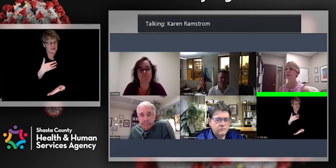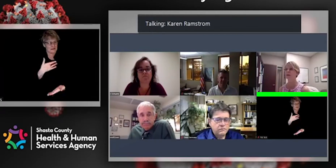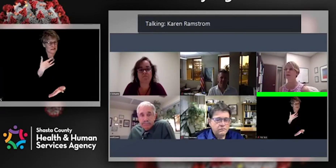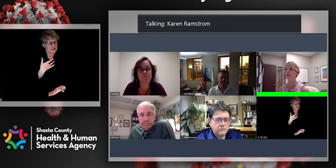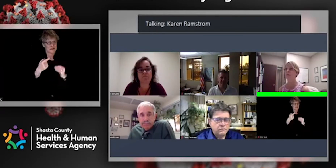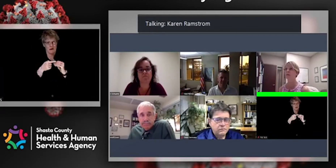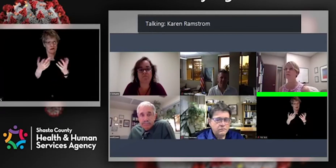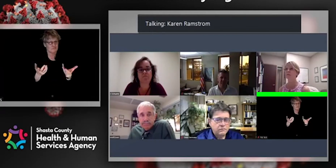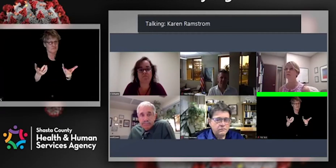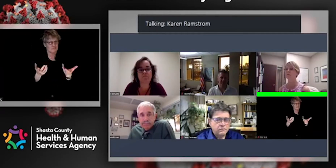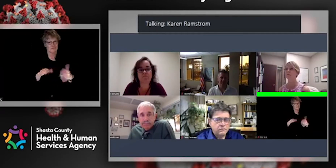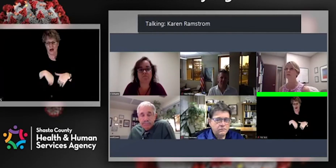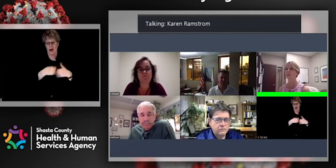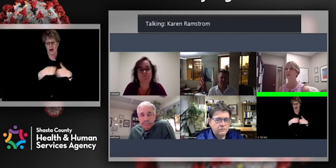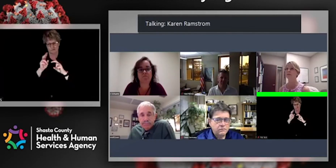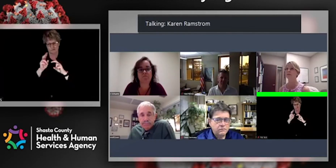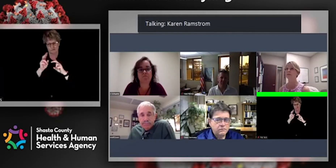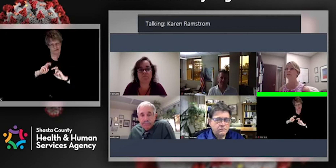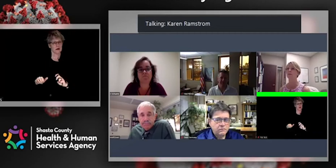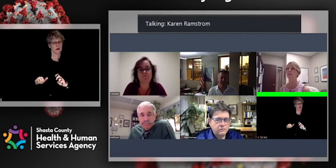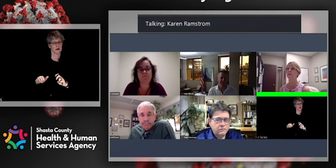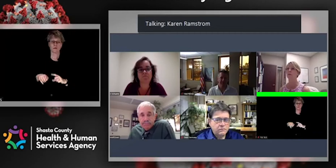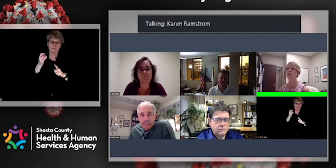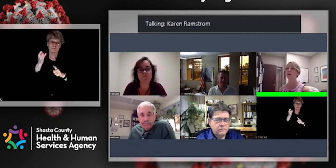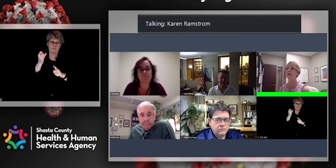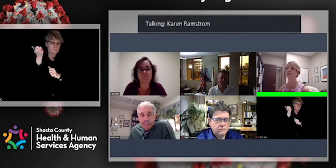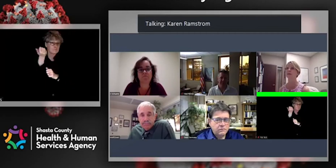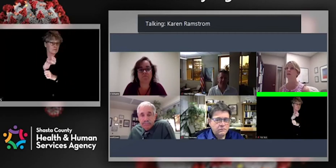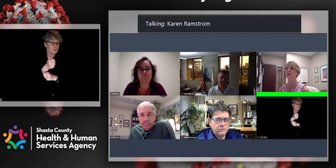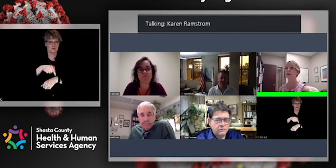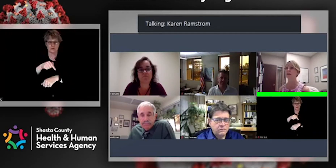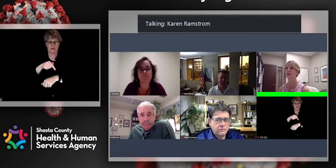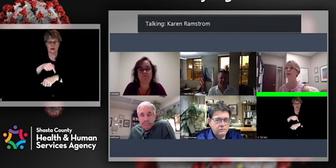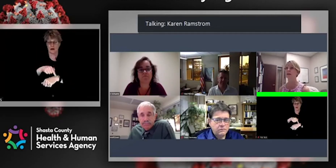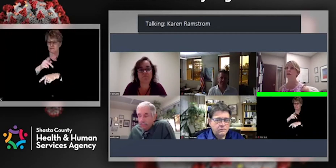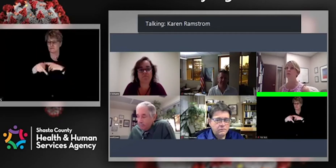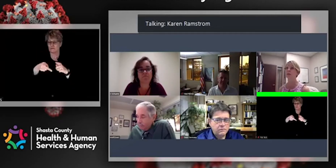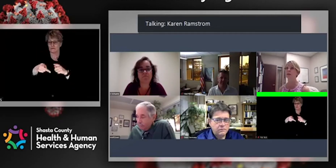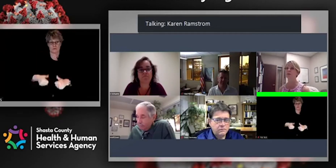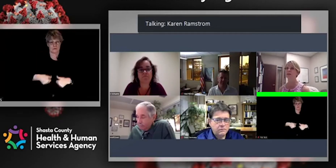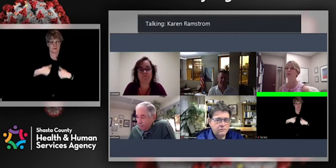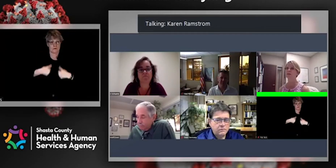and when there's mixing and having people come from outside the community. Hopefully,